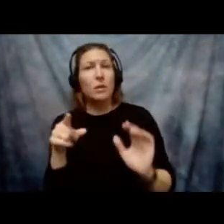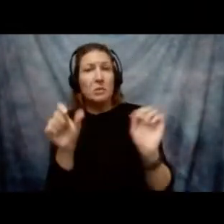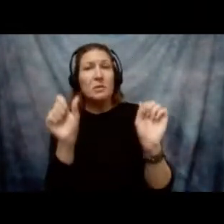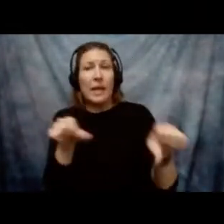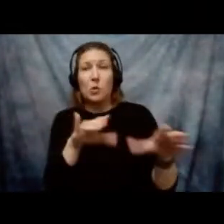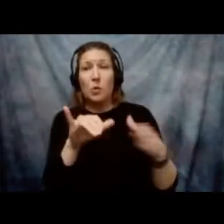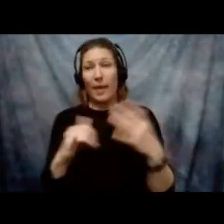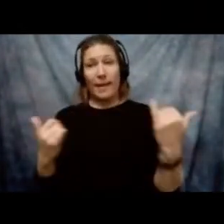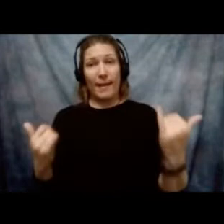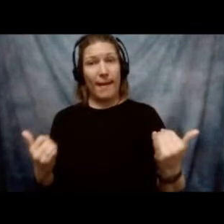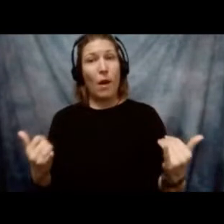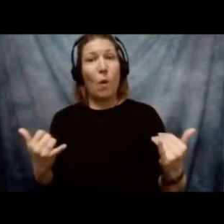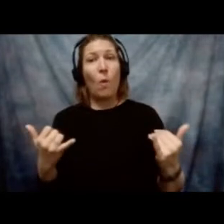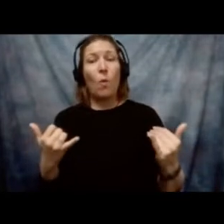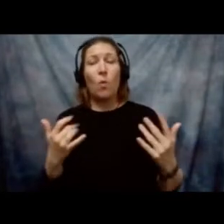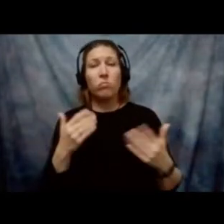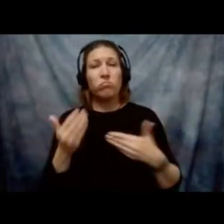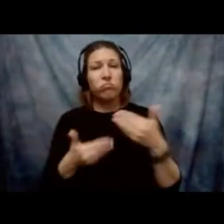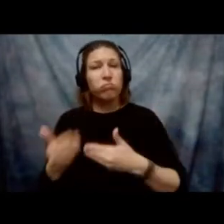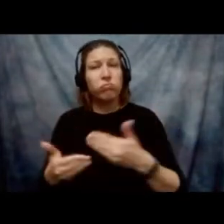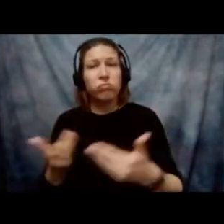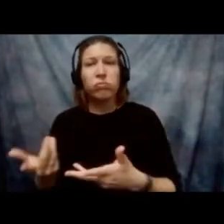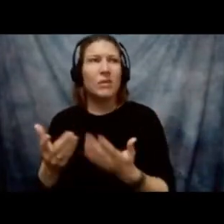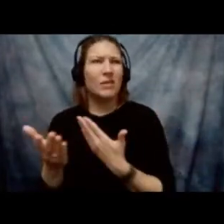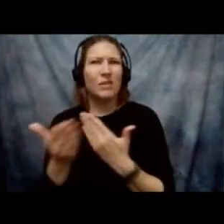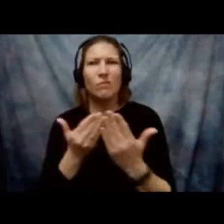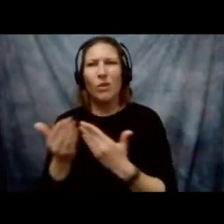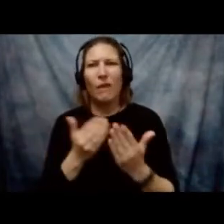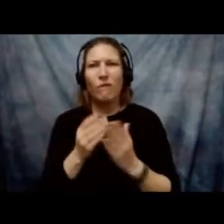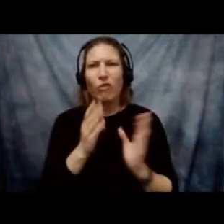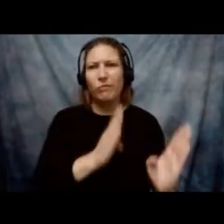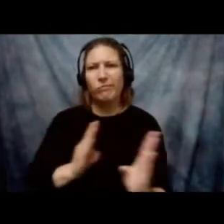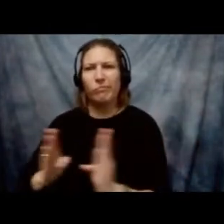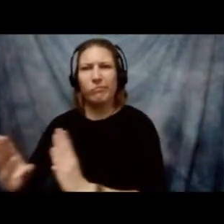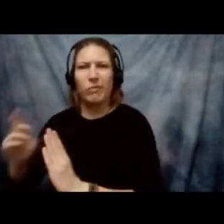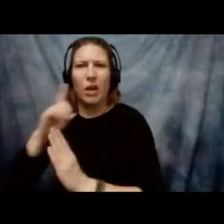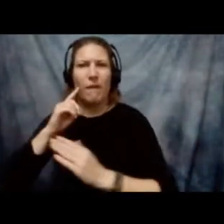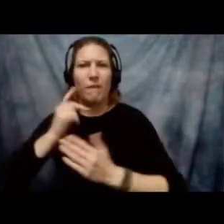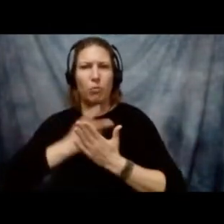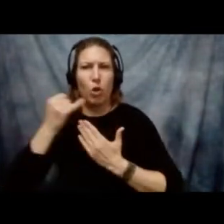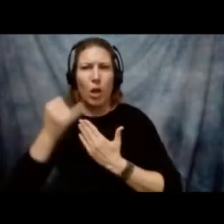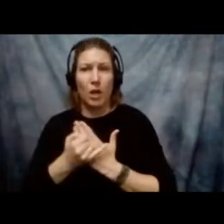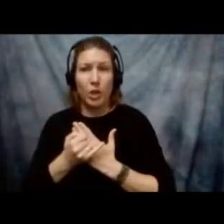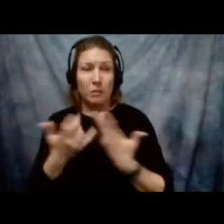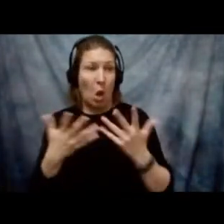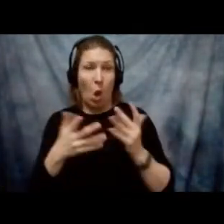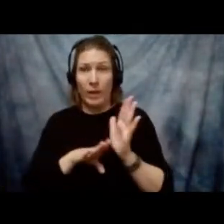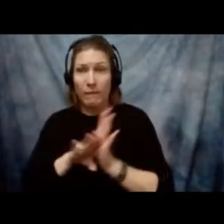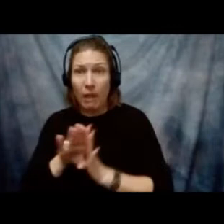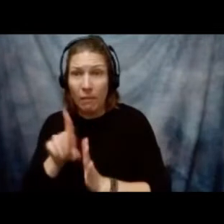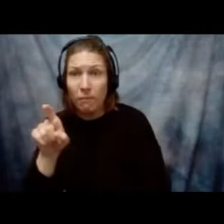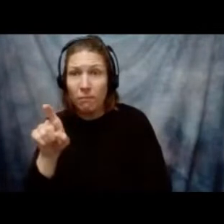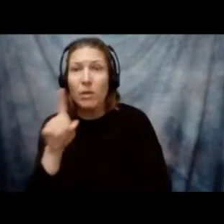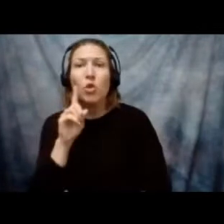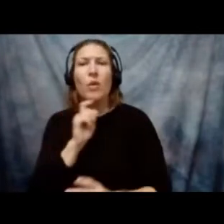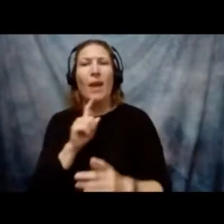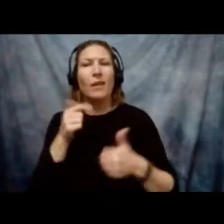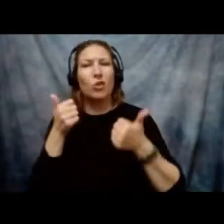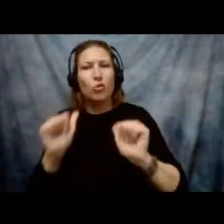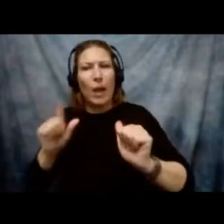right now whether you're already started to develop it hey take a pass at it and try to improve some of that content if you're in storyboarding phase then you know that's